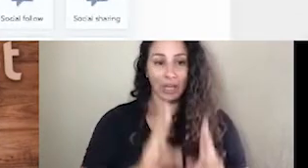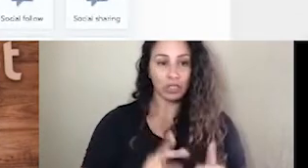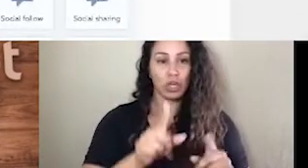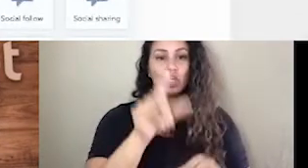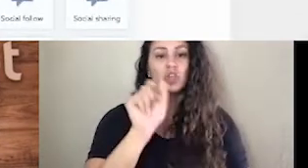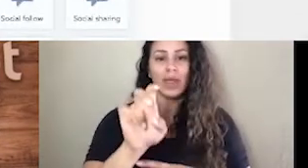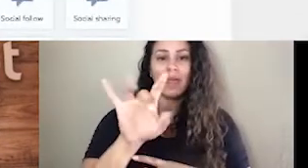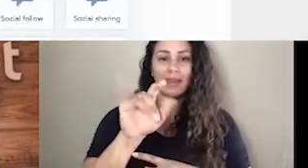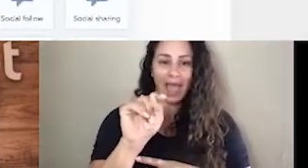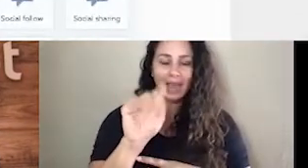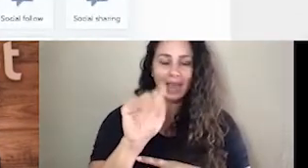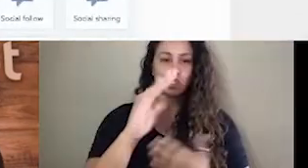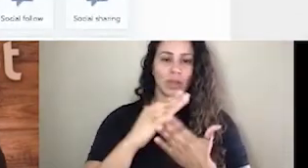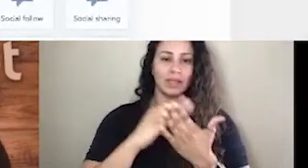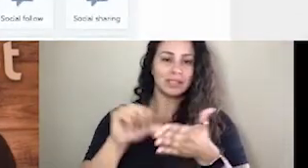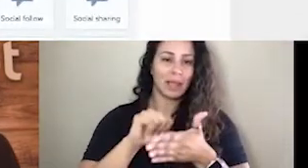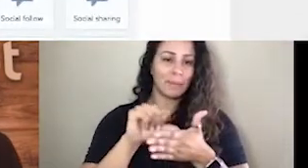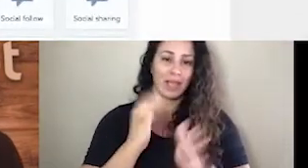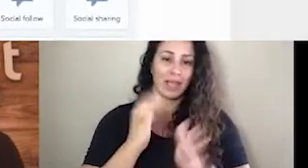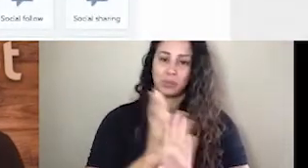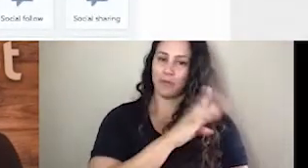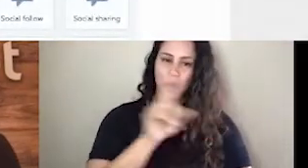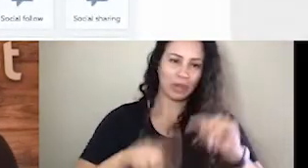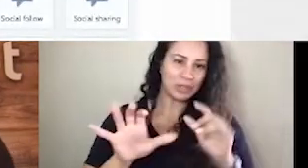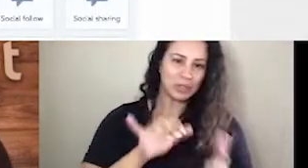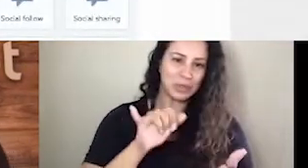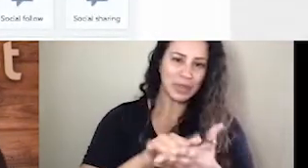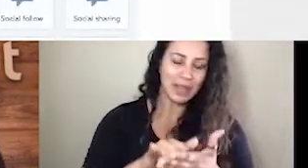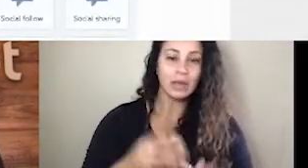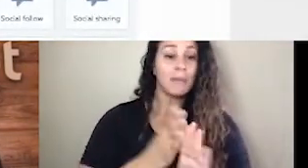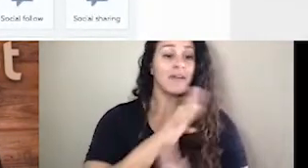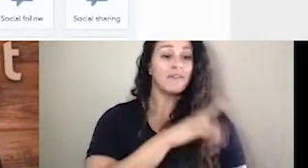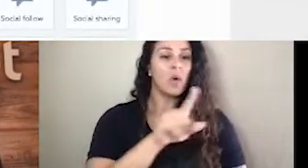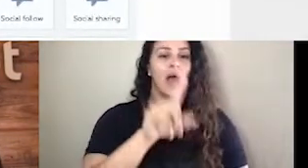ARE ABLE TO EDIT YOUR BLOG LISTING PAGE.